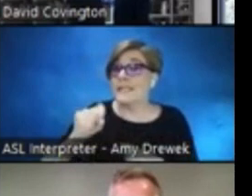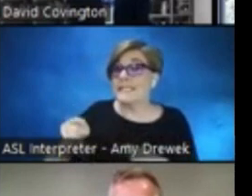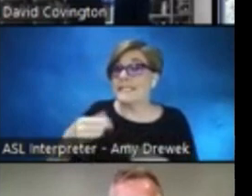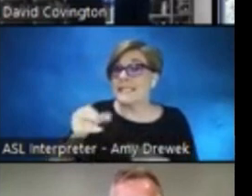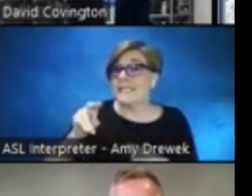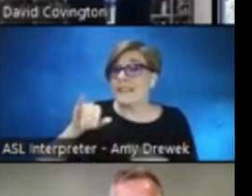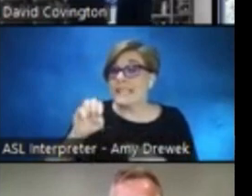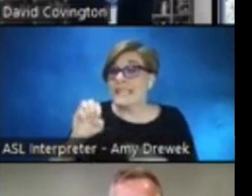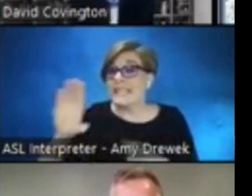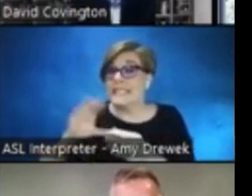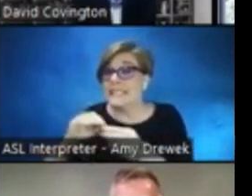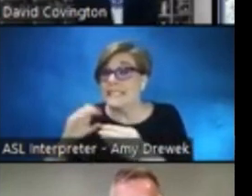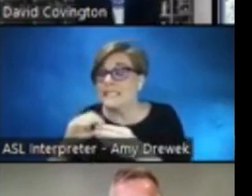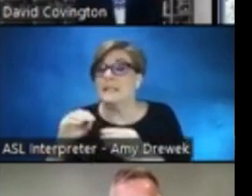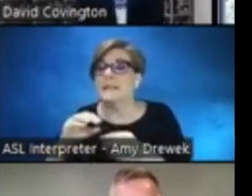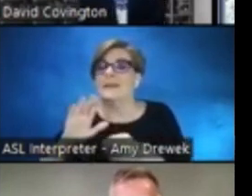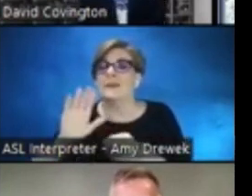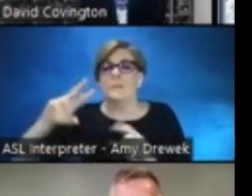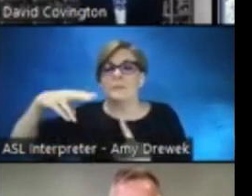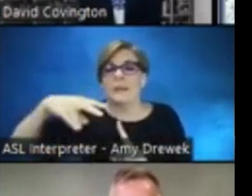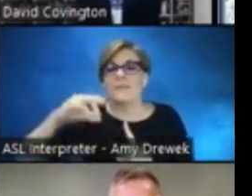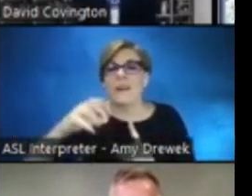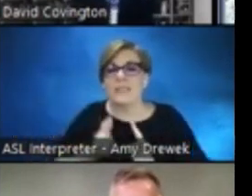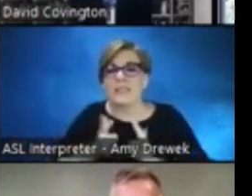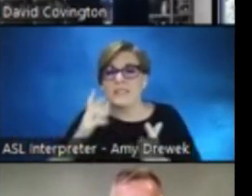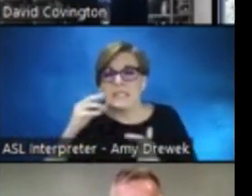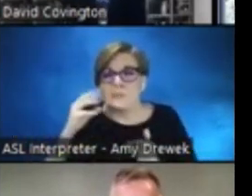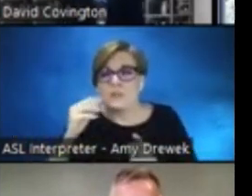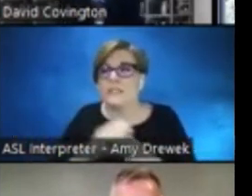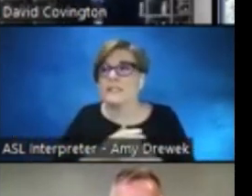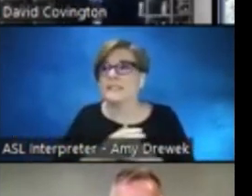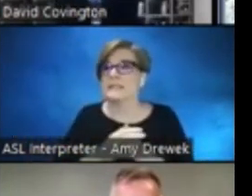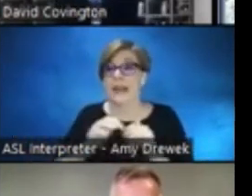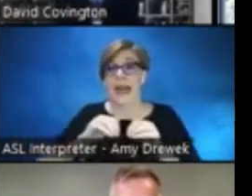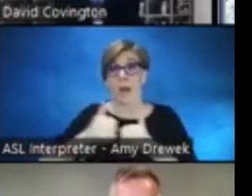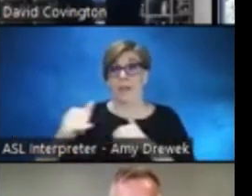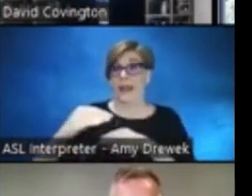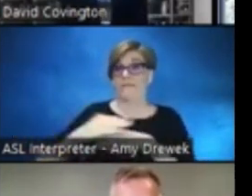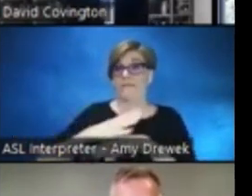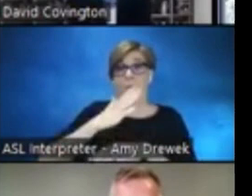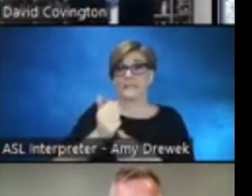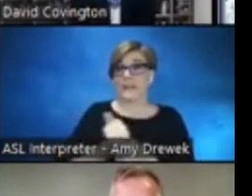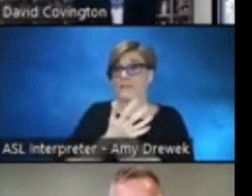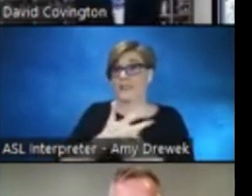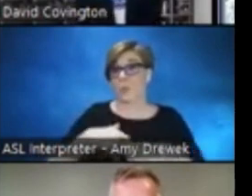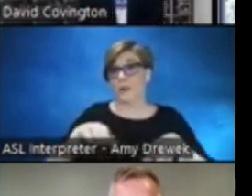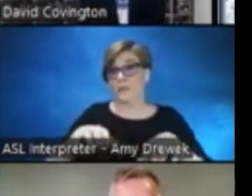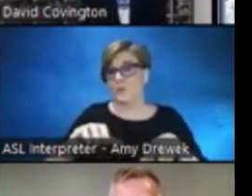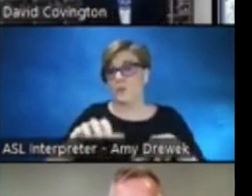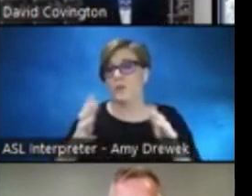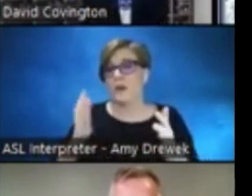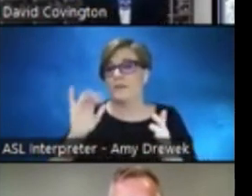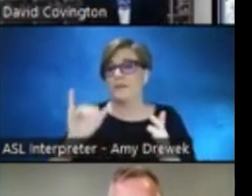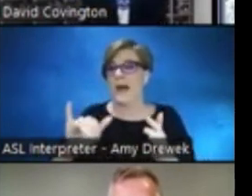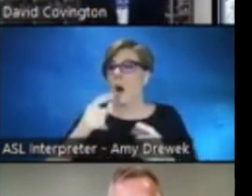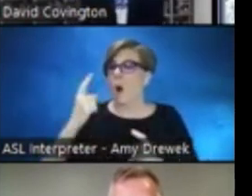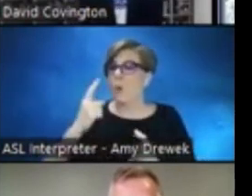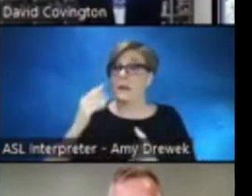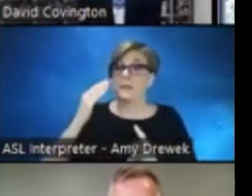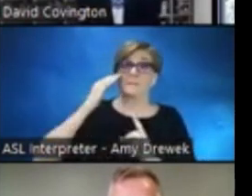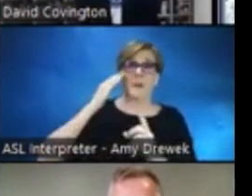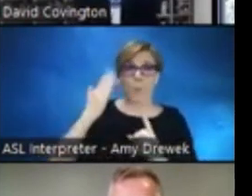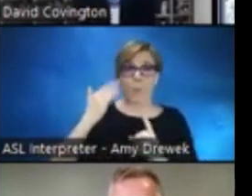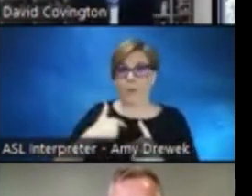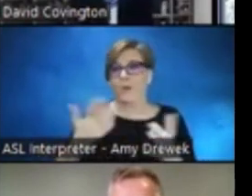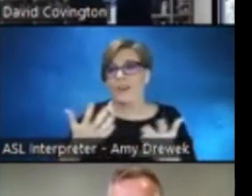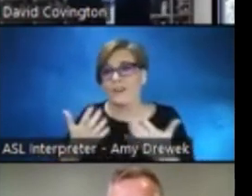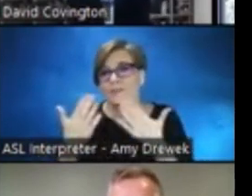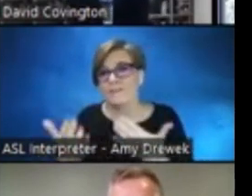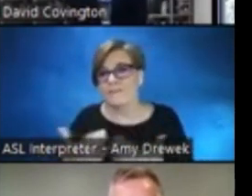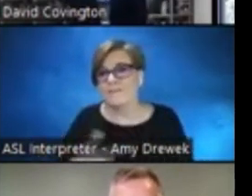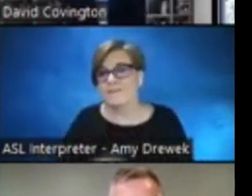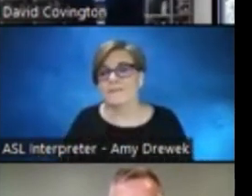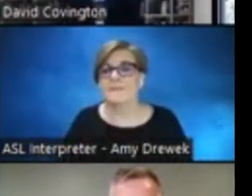IT IS A CONSTANT REMINDER OF WHY WE ARE HERE.